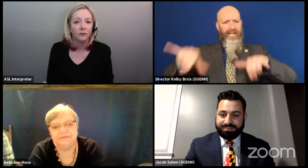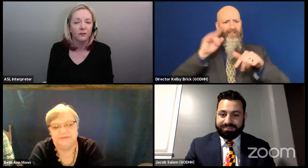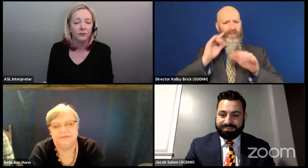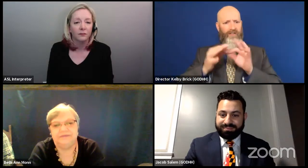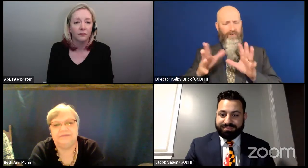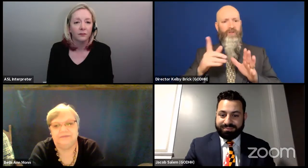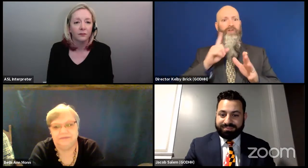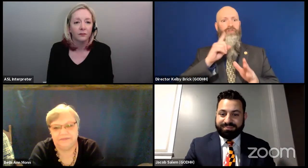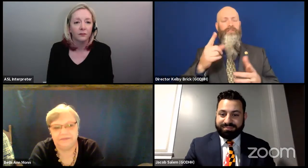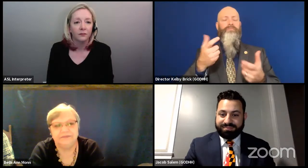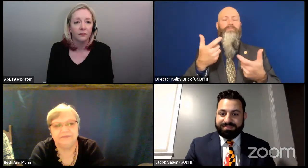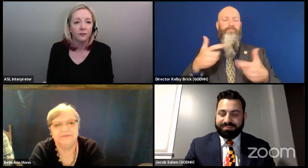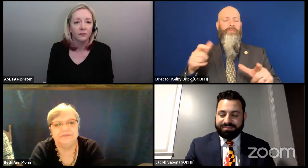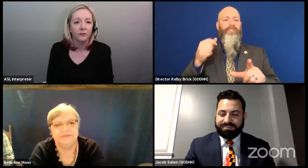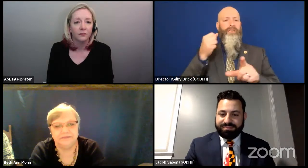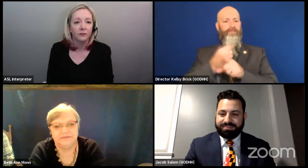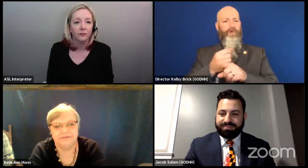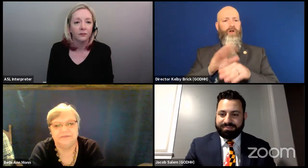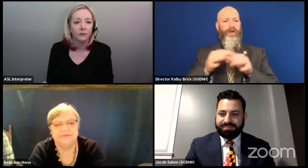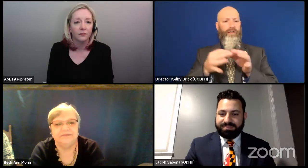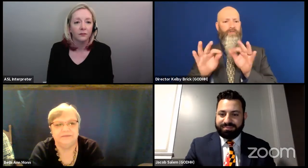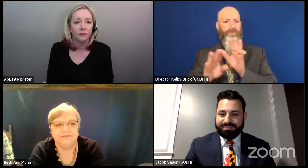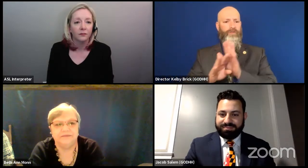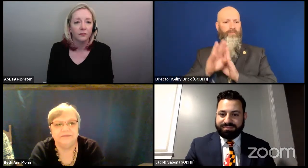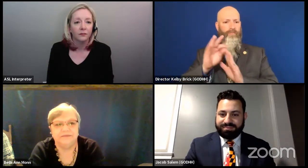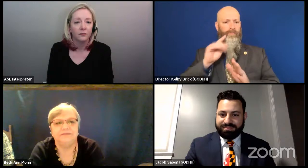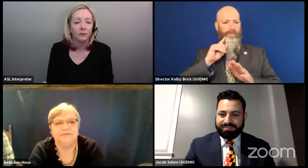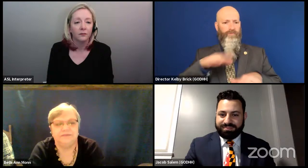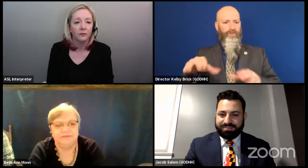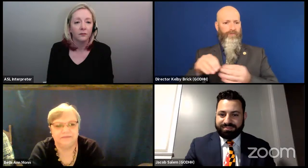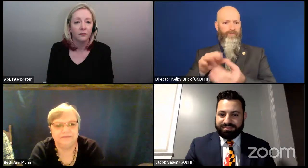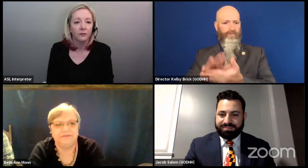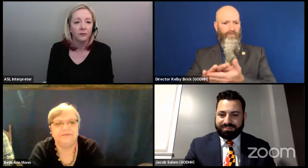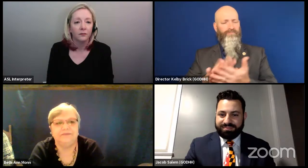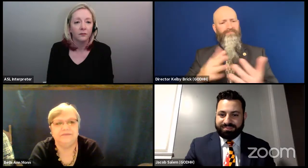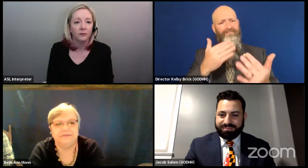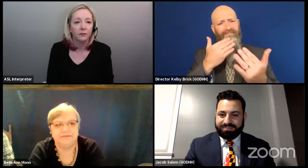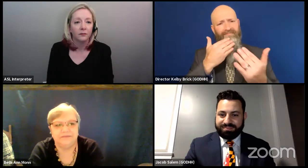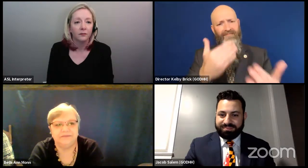and you keep raising that bar. And we appreciate that. We appreciate and recognize the work